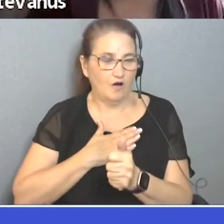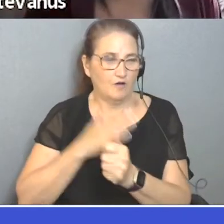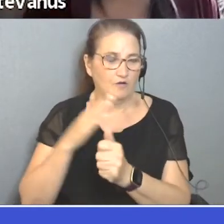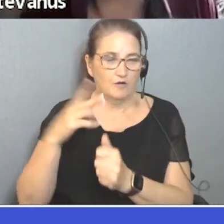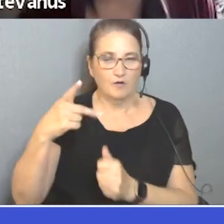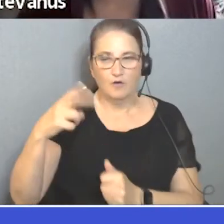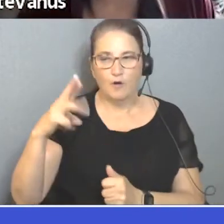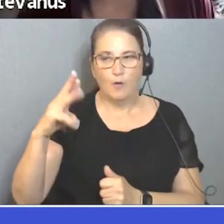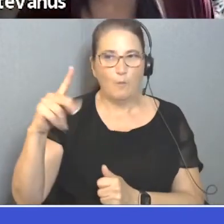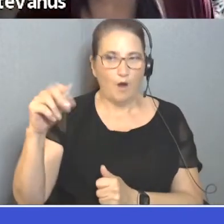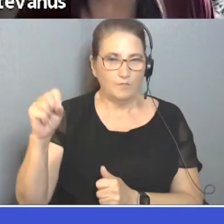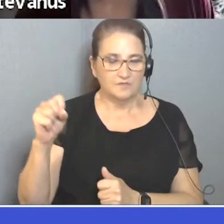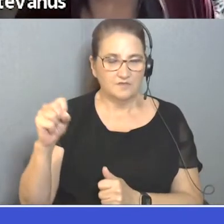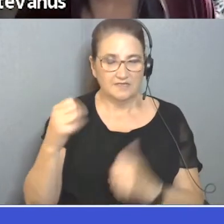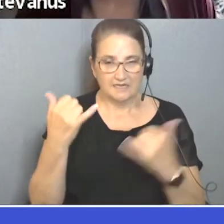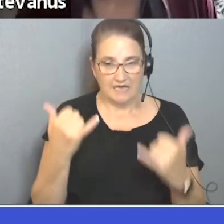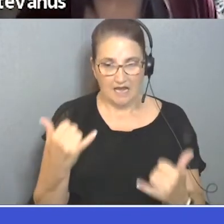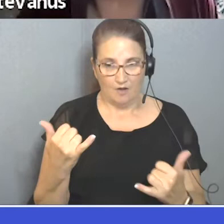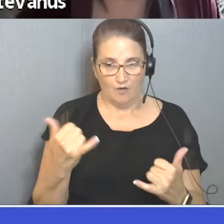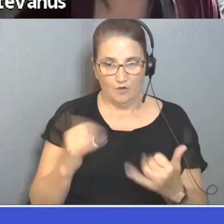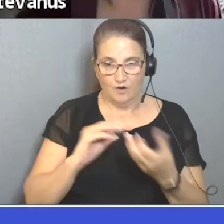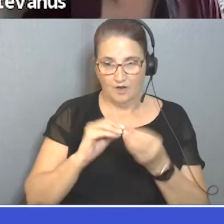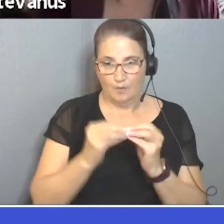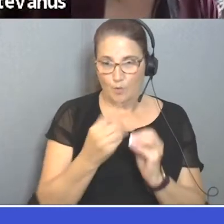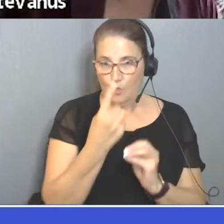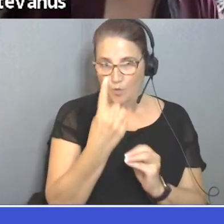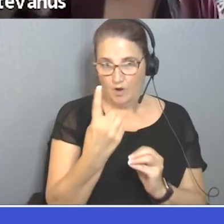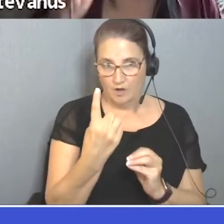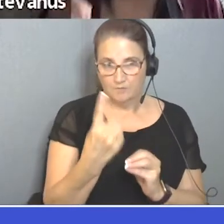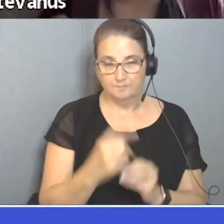So starting in the square